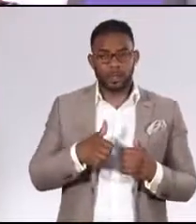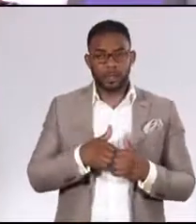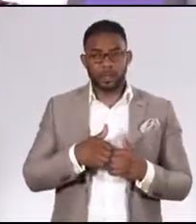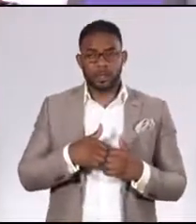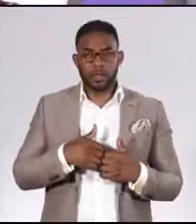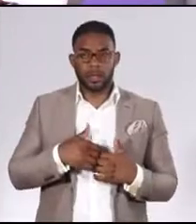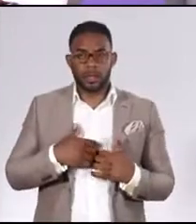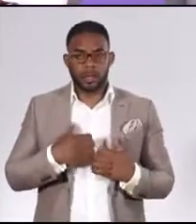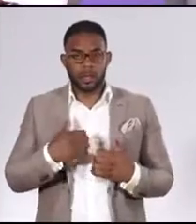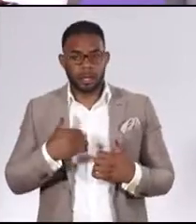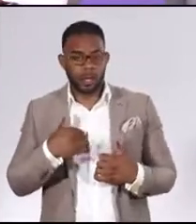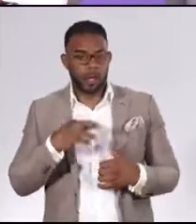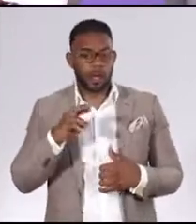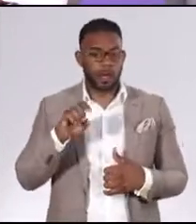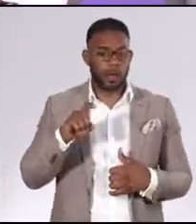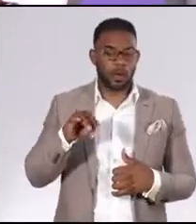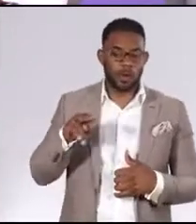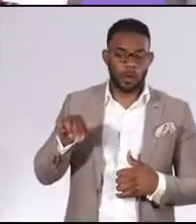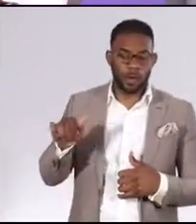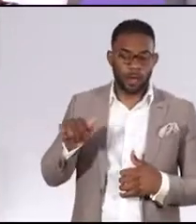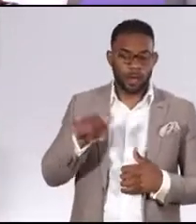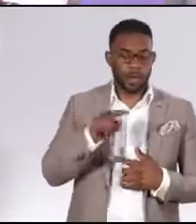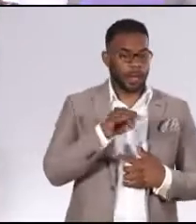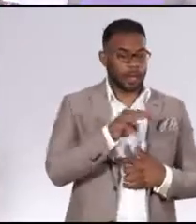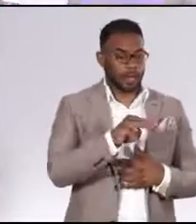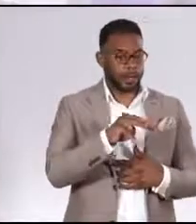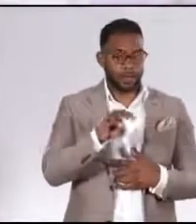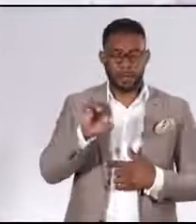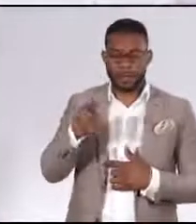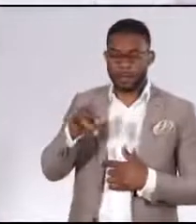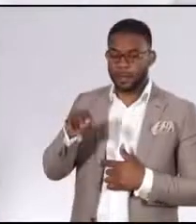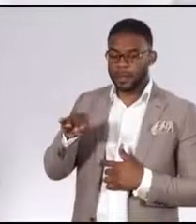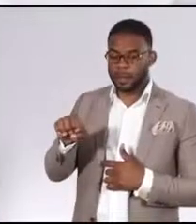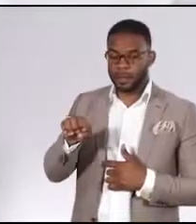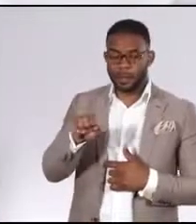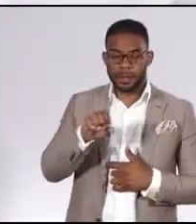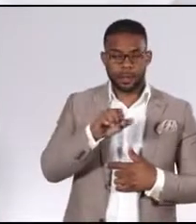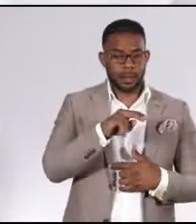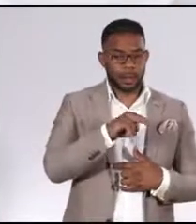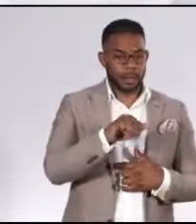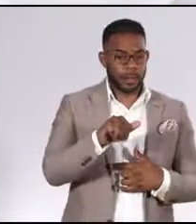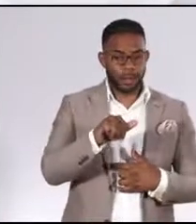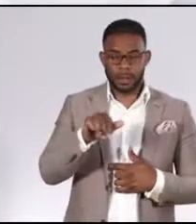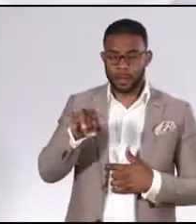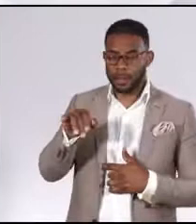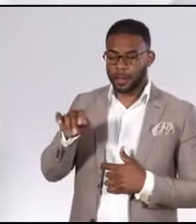We have roxana, tim, catherine, anna, and jake. So roxana, why don't you take it away?